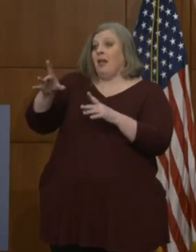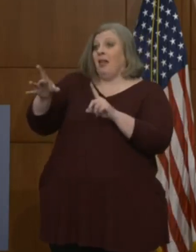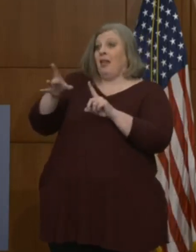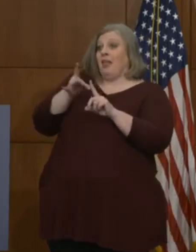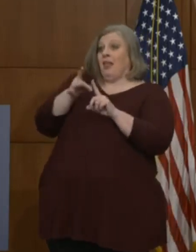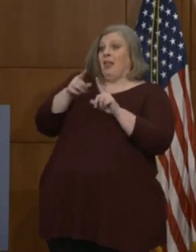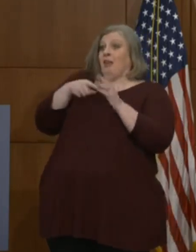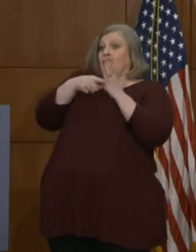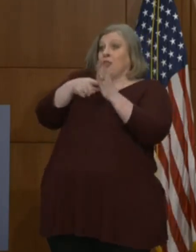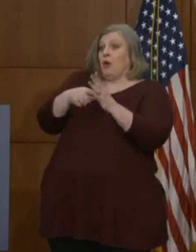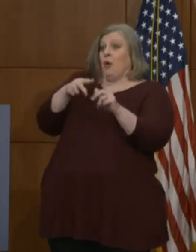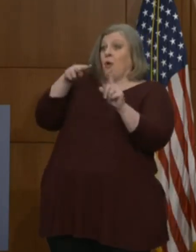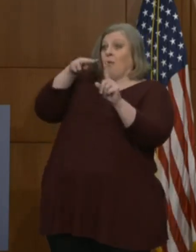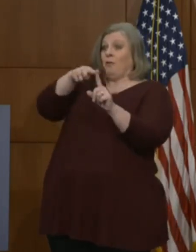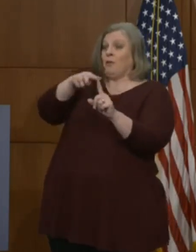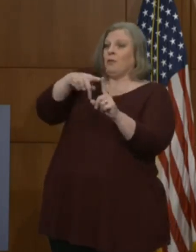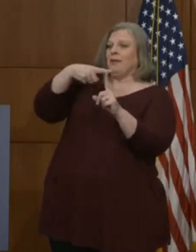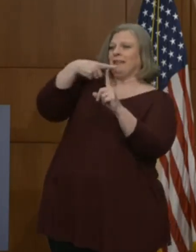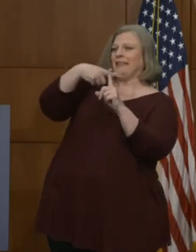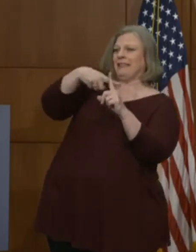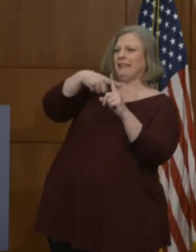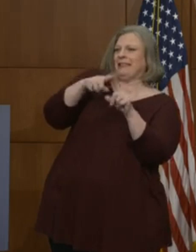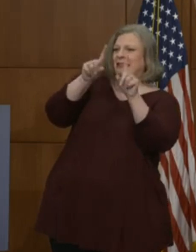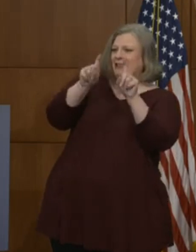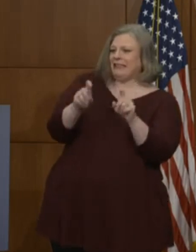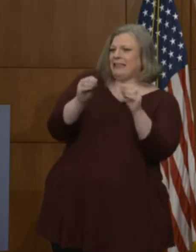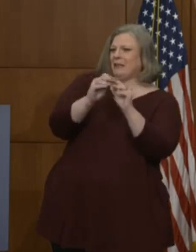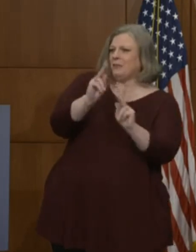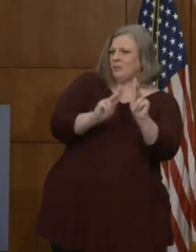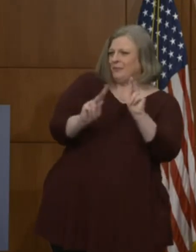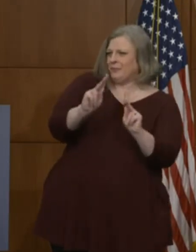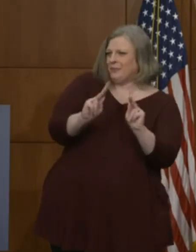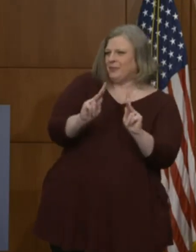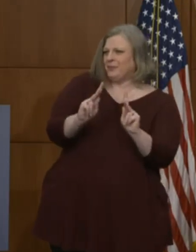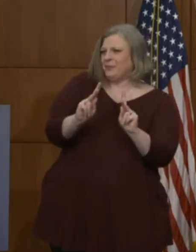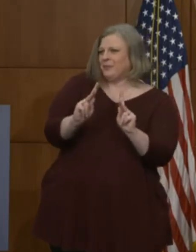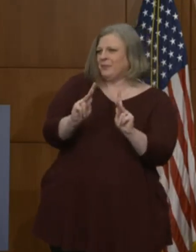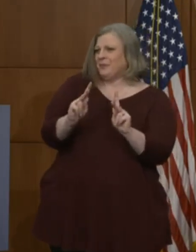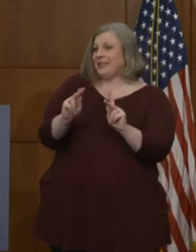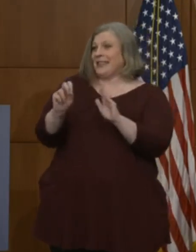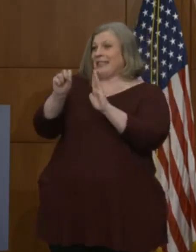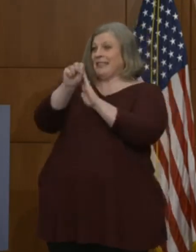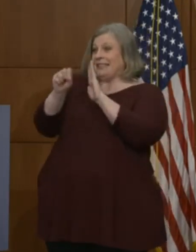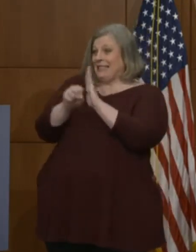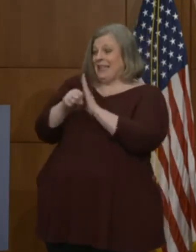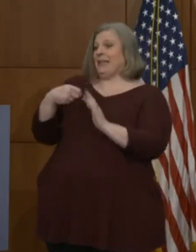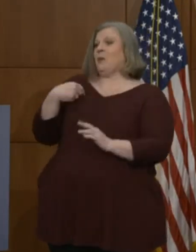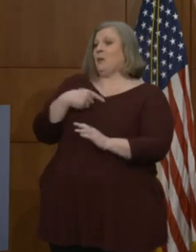FROM EPIDEMIOLOGICAL POINT OF VIEW THERE’S MANY ADVANTAGES TO VIEW THERE’S MANY ADVANTAGES TO HAVE MORE PEOPLE TESTED. I HAVE MORE PEOPLE TESTED. I THINK THAT. NEED TO AT THAT THINK THAT. NEED TO AT THAT STATE THROUGH OUR ART